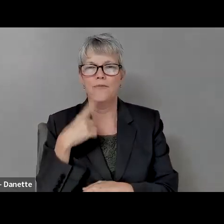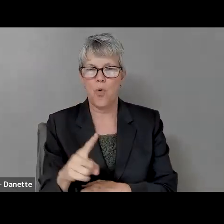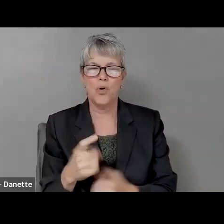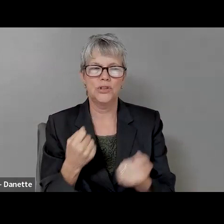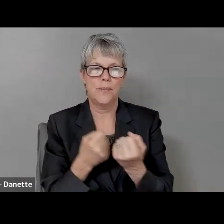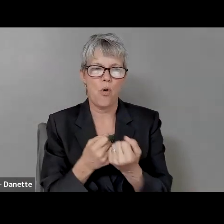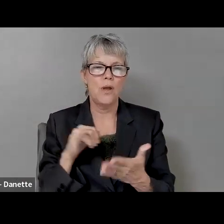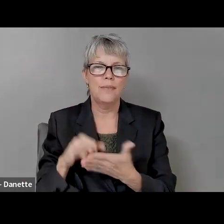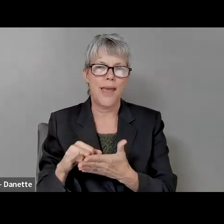Kelly Crosbie (she/her): on the next slide.